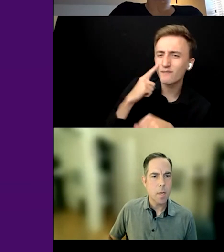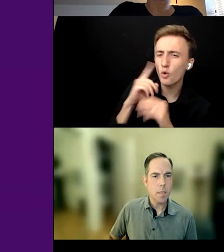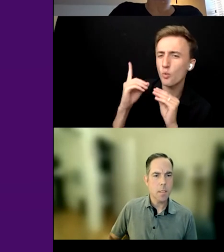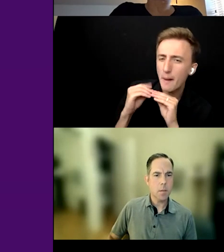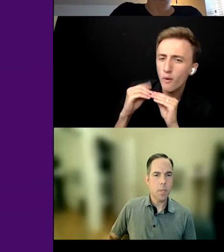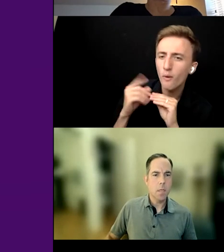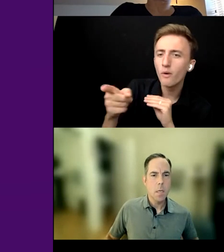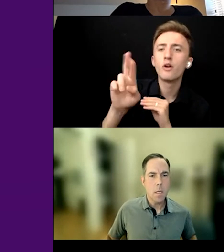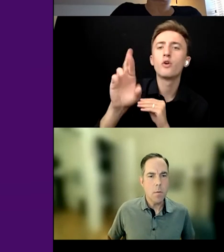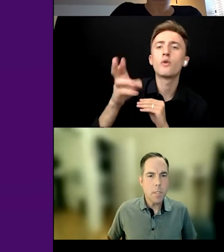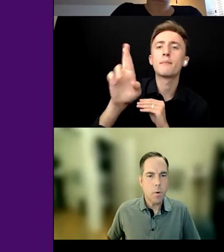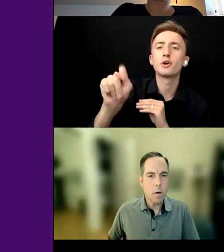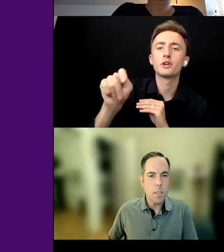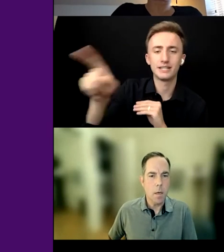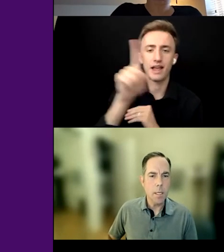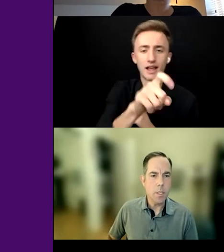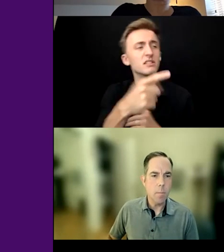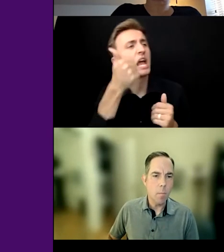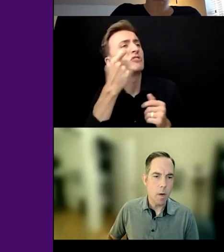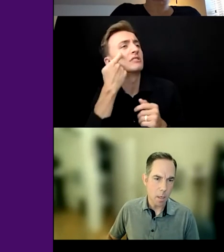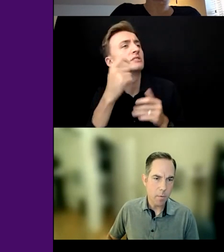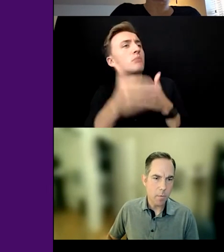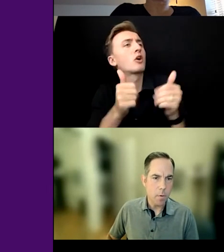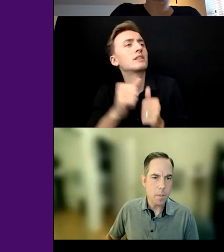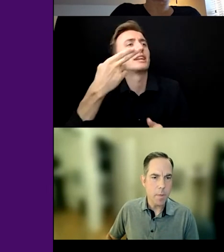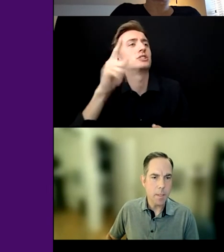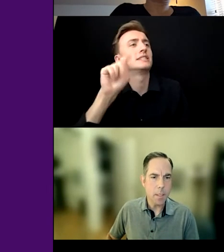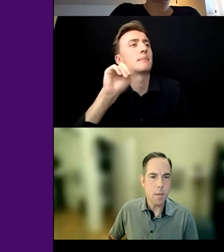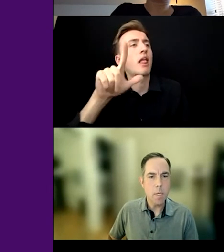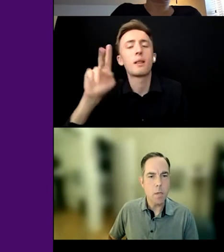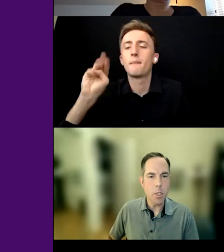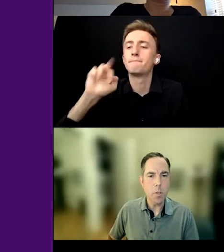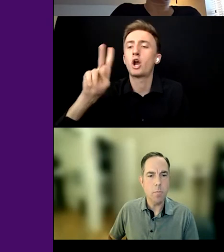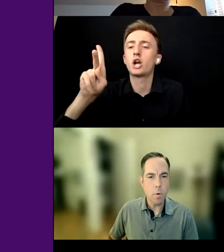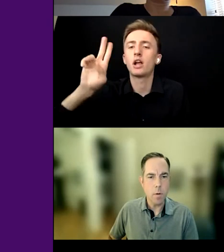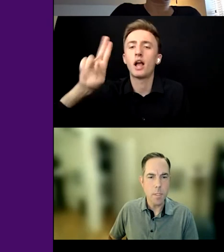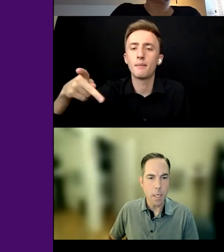asked has there been any progress on HTML market for ambiguous information of words that could